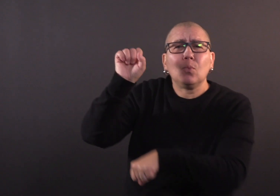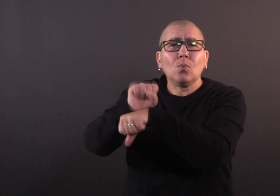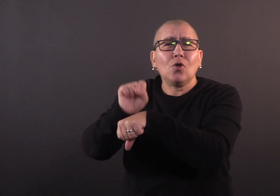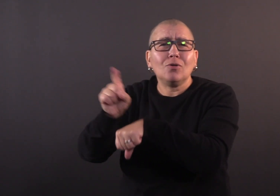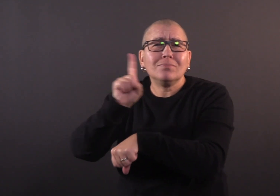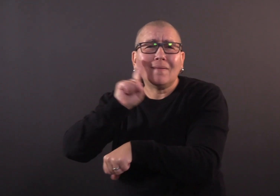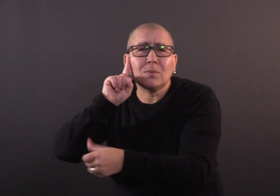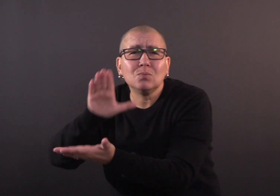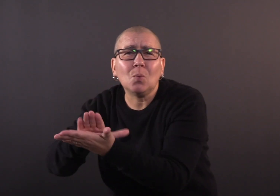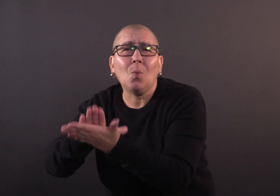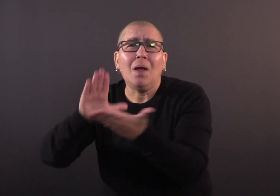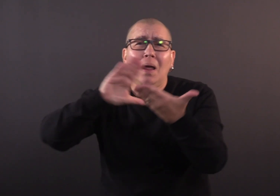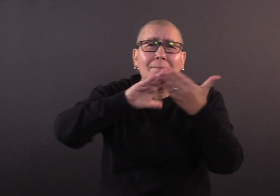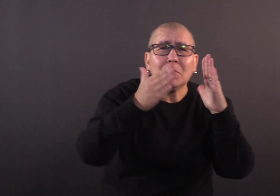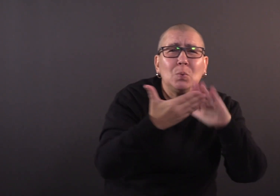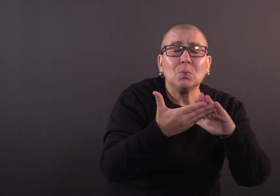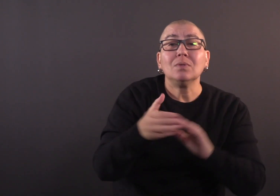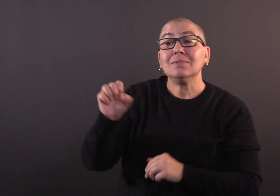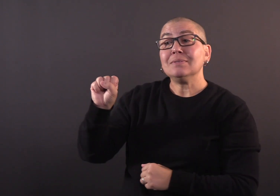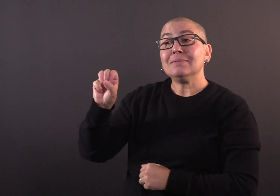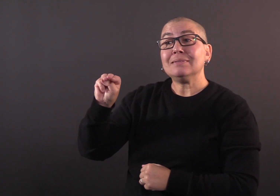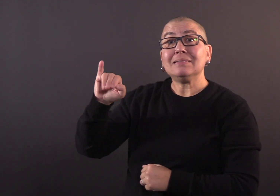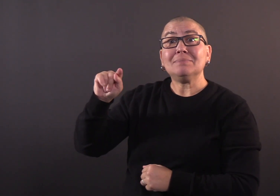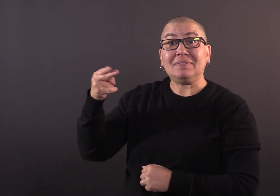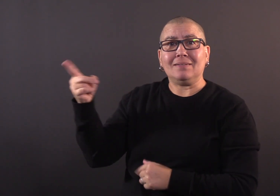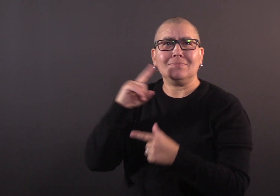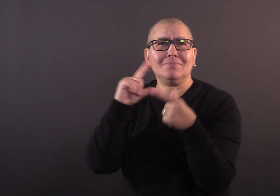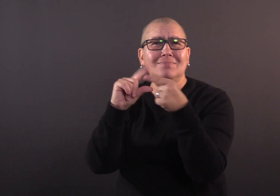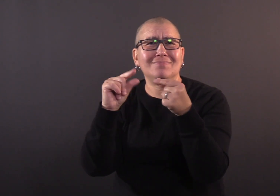‘’Jasmine and I grew up in the deaf community and identify with the needs